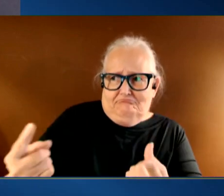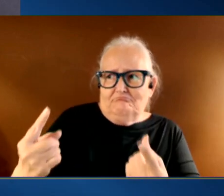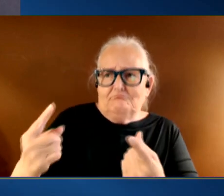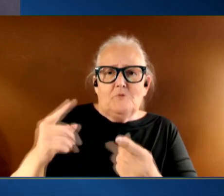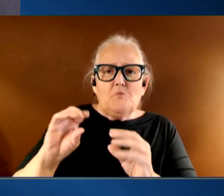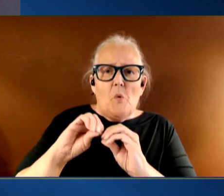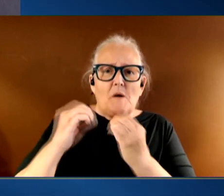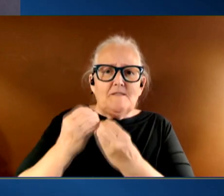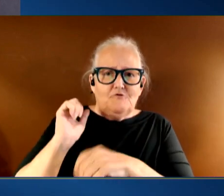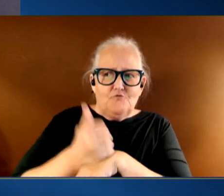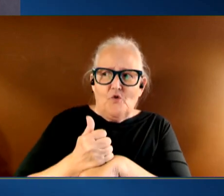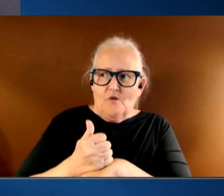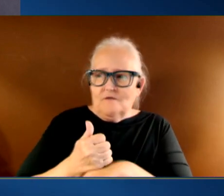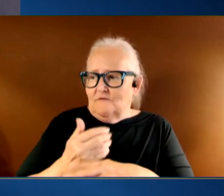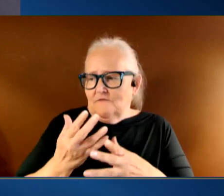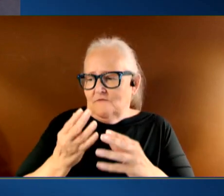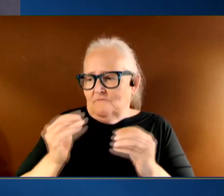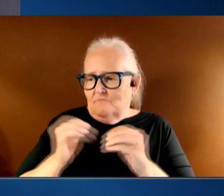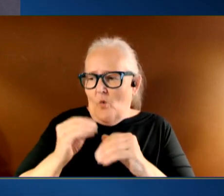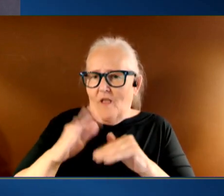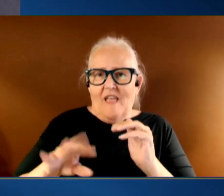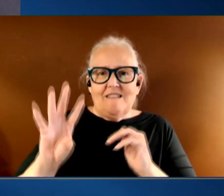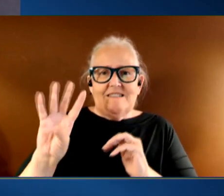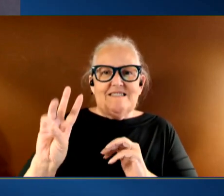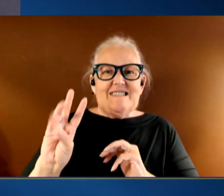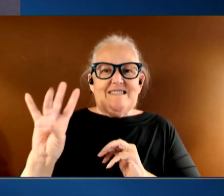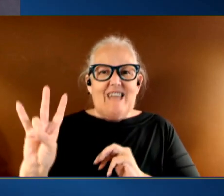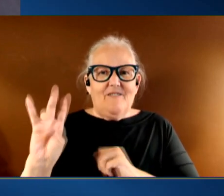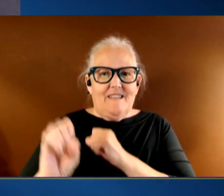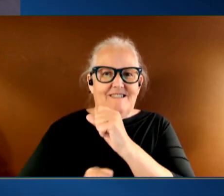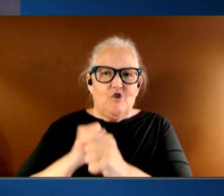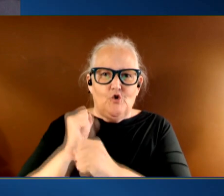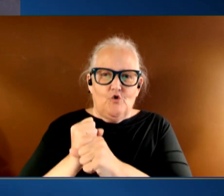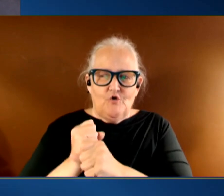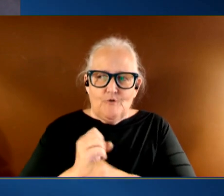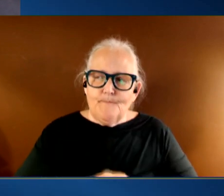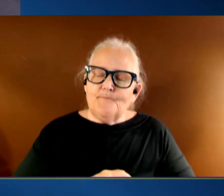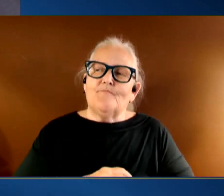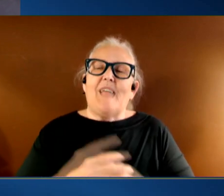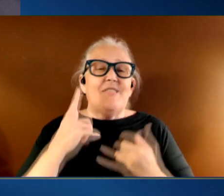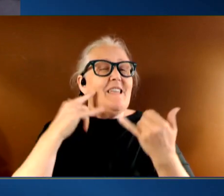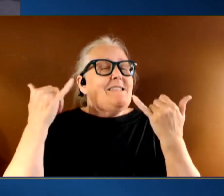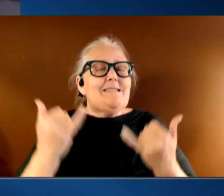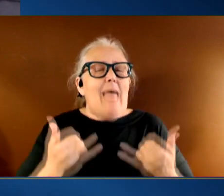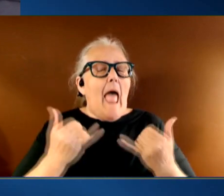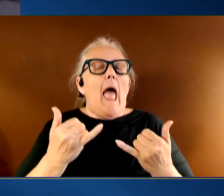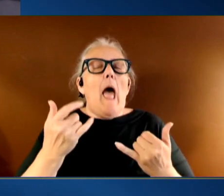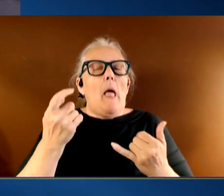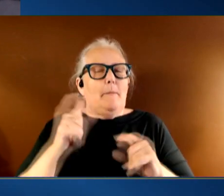for over 67 years. I think what the change has been, though, has been the voice of the